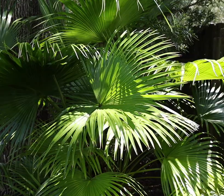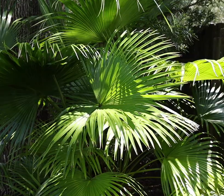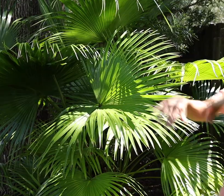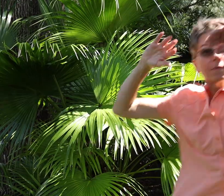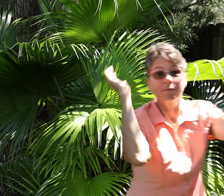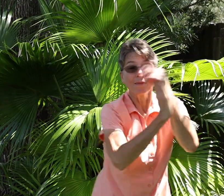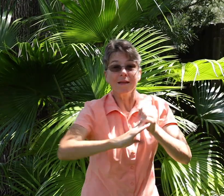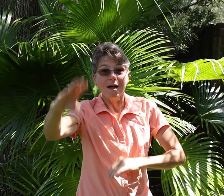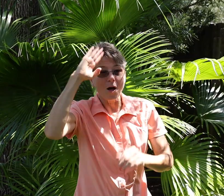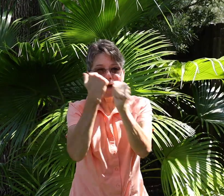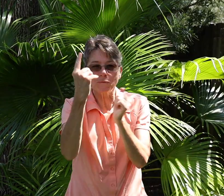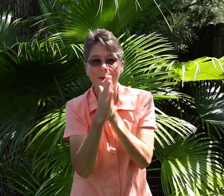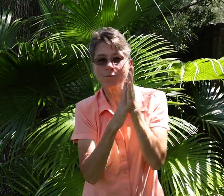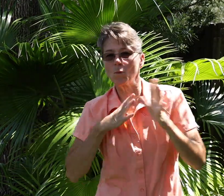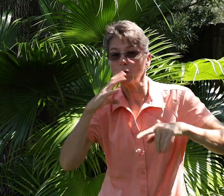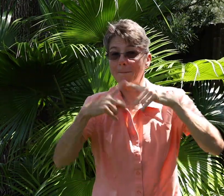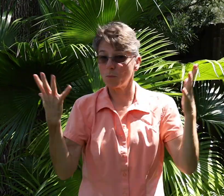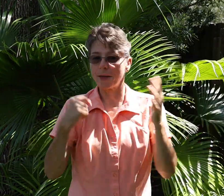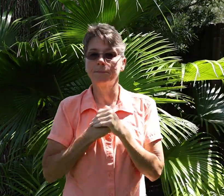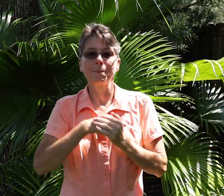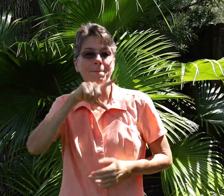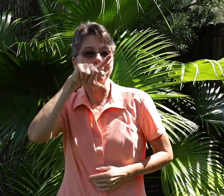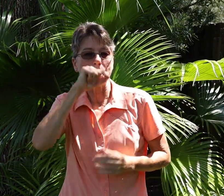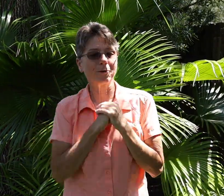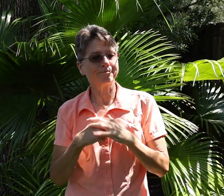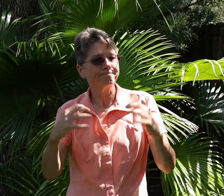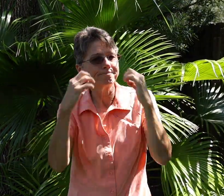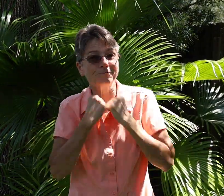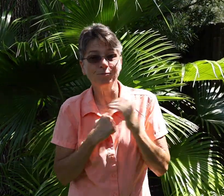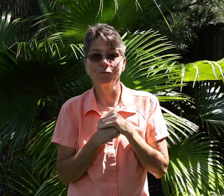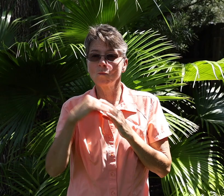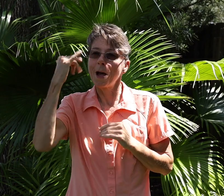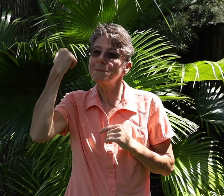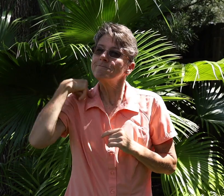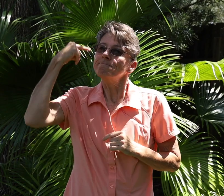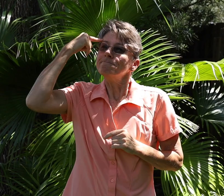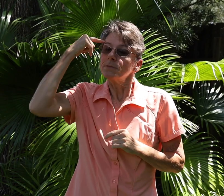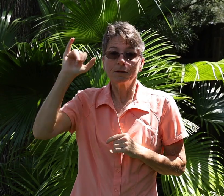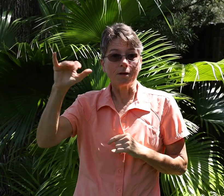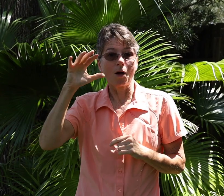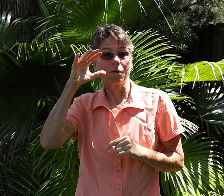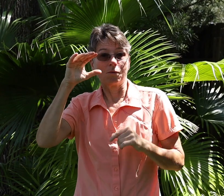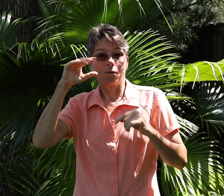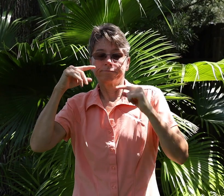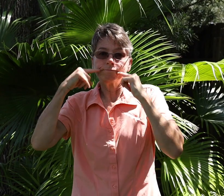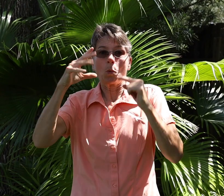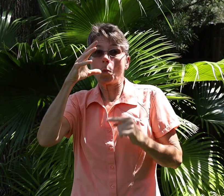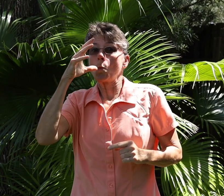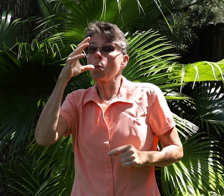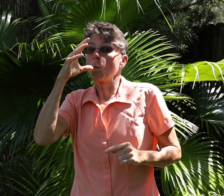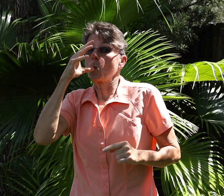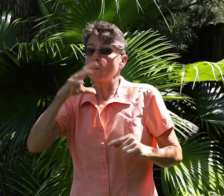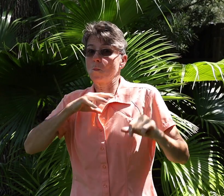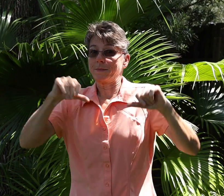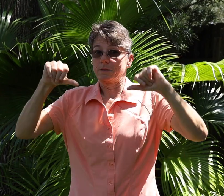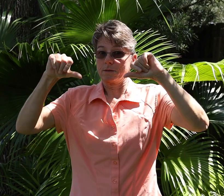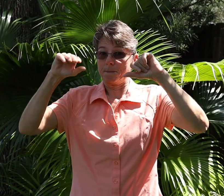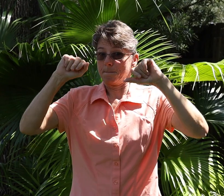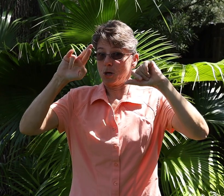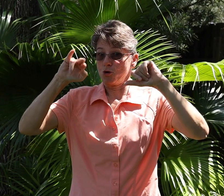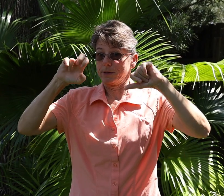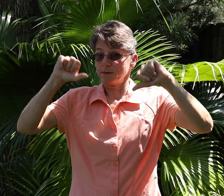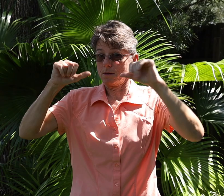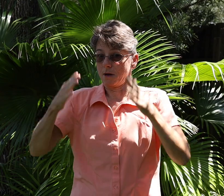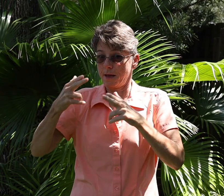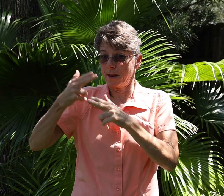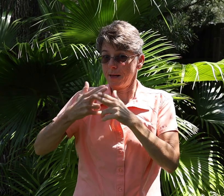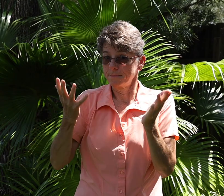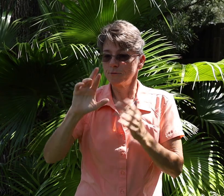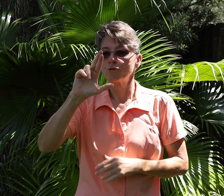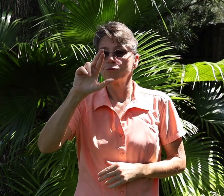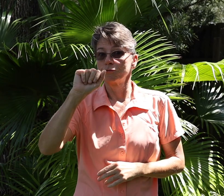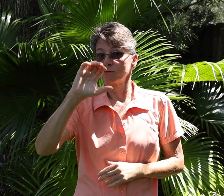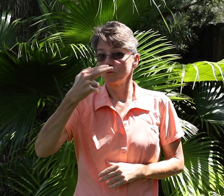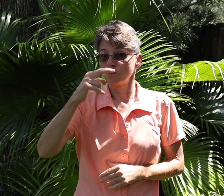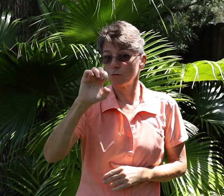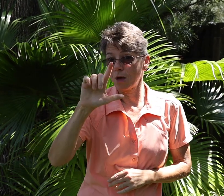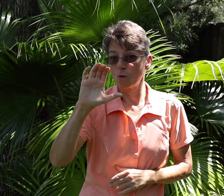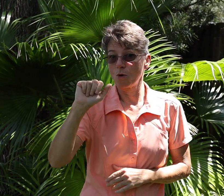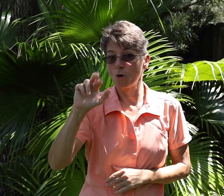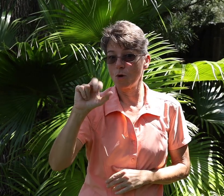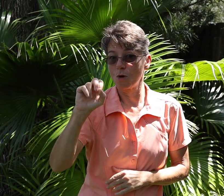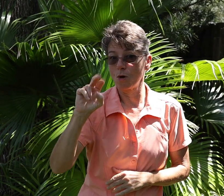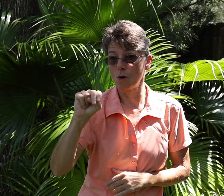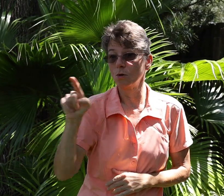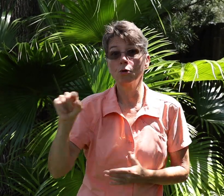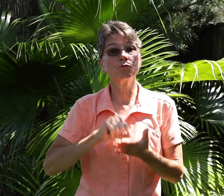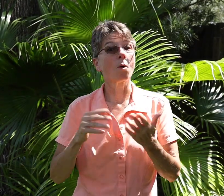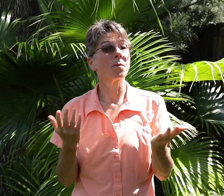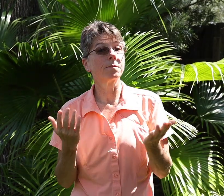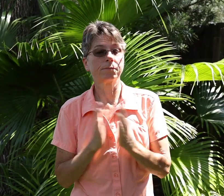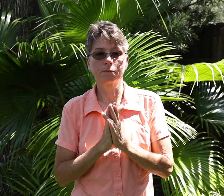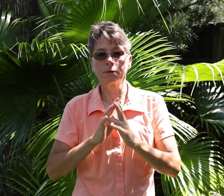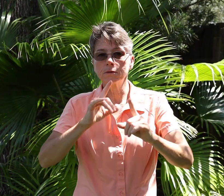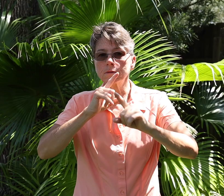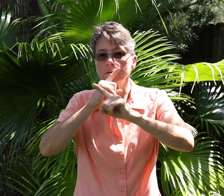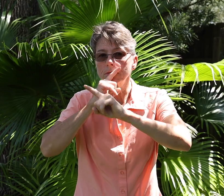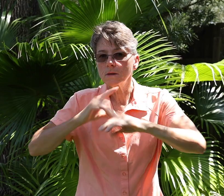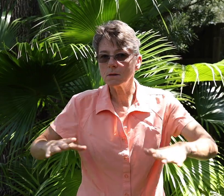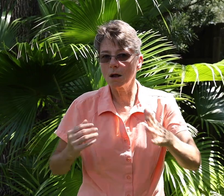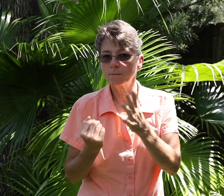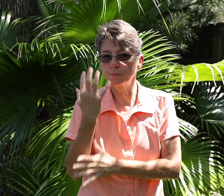Hi everyone! I would like to talk about birds. Why? A renowned woman, Rachel Carson who was a marine scientist wrote such an influential book titled, "Silent Spring".